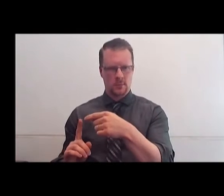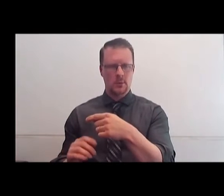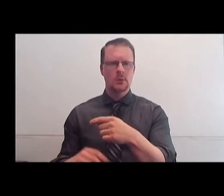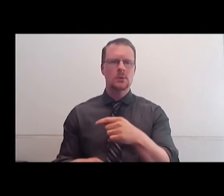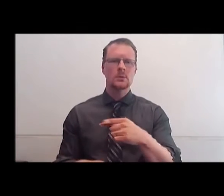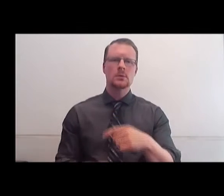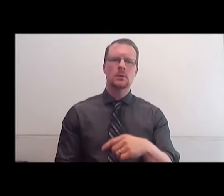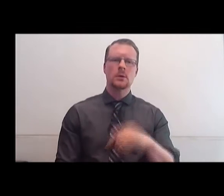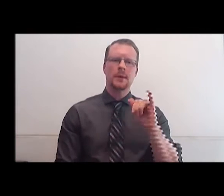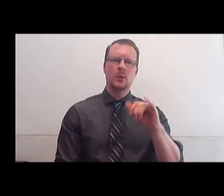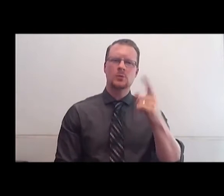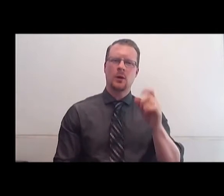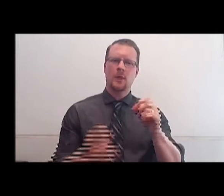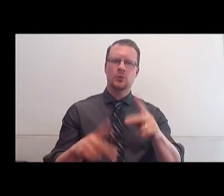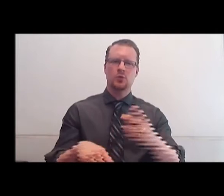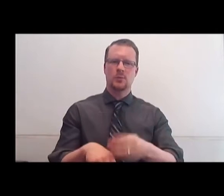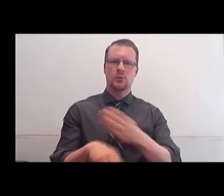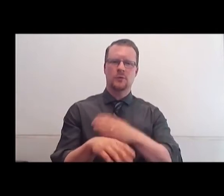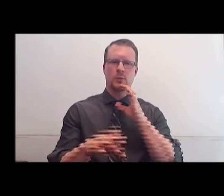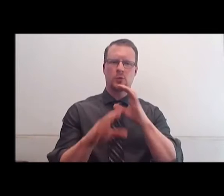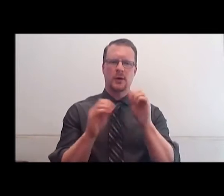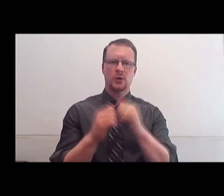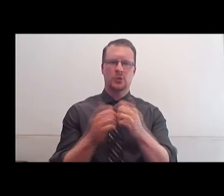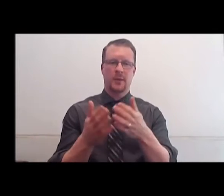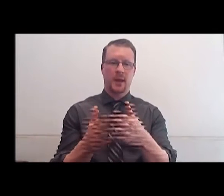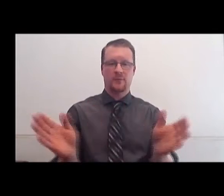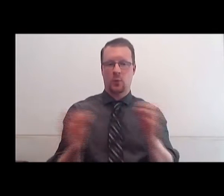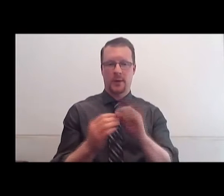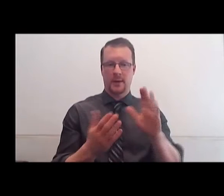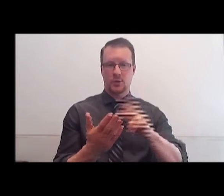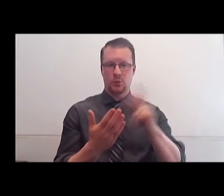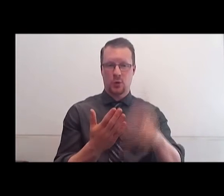"You know, I realized that makes a huge impact "on how I communicate with other people as well."